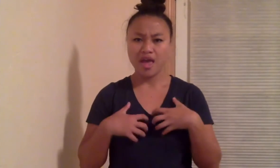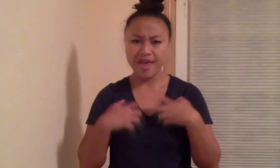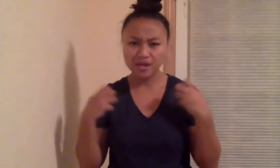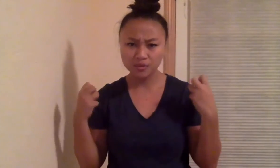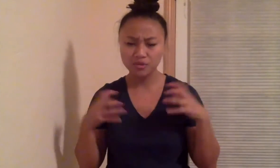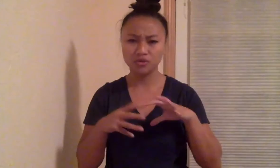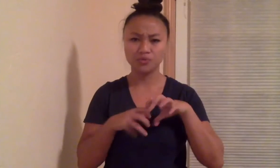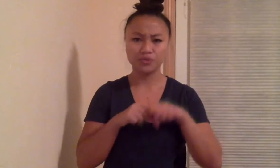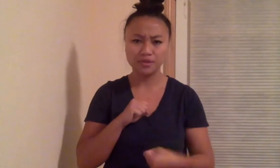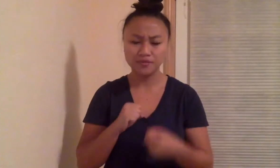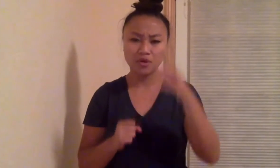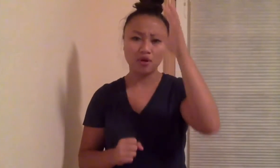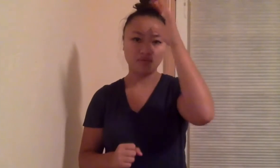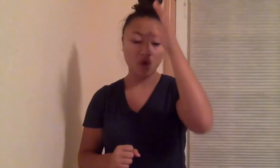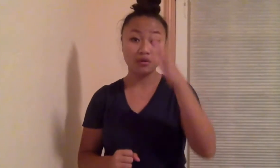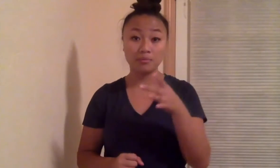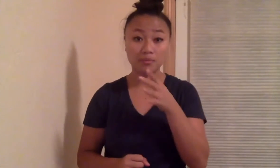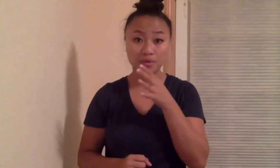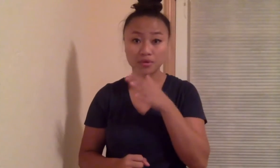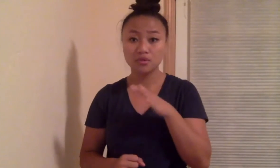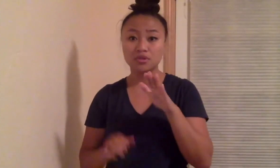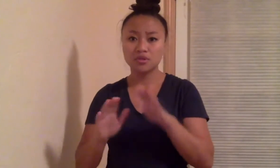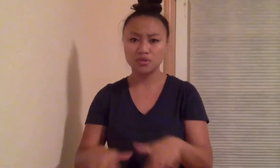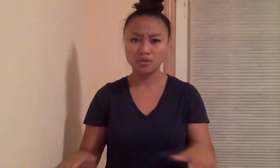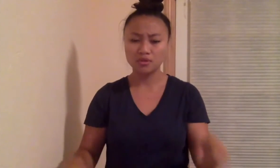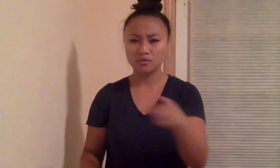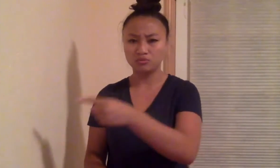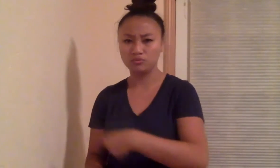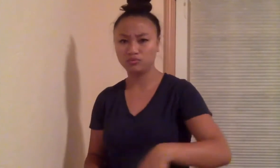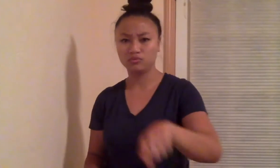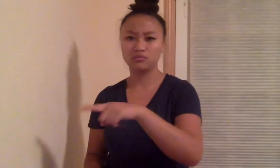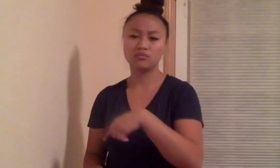with the anger and grief of the fathers, mothers, and children